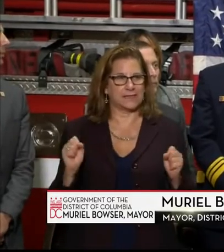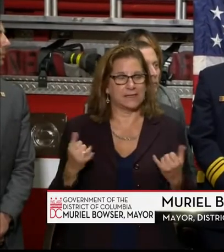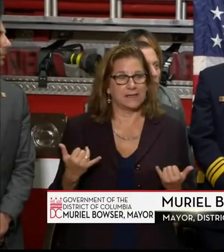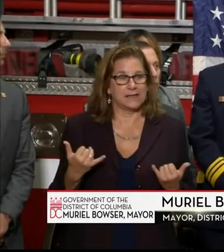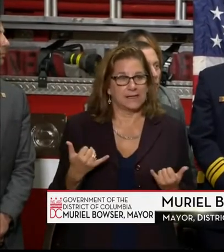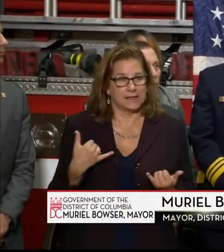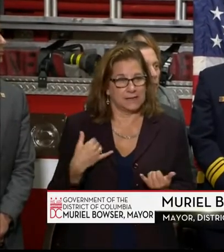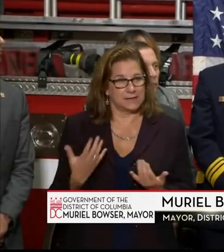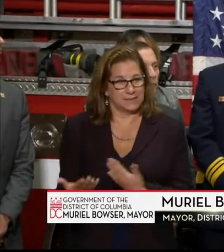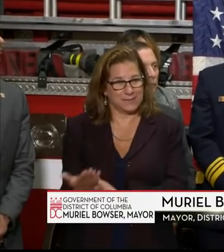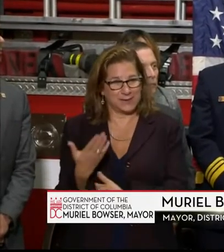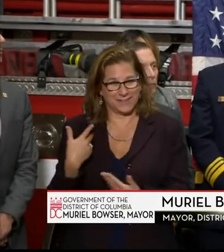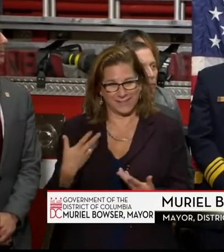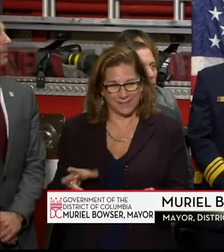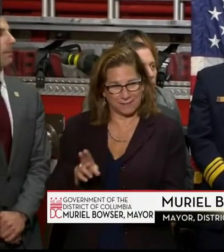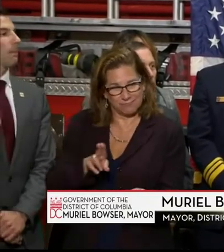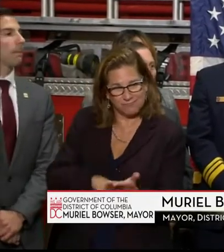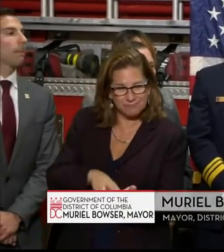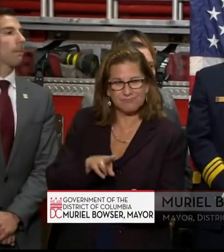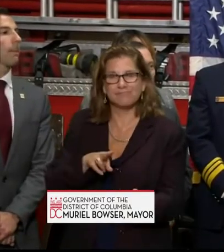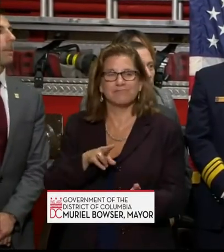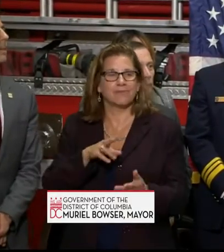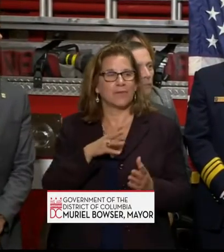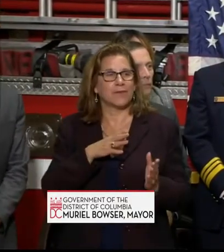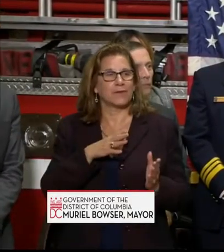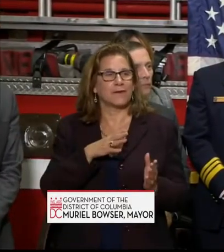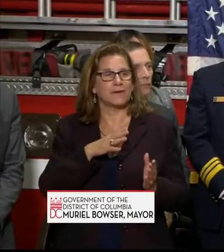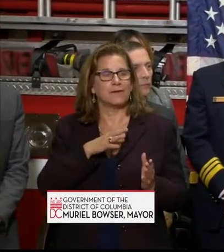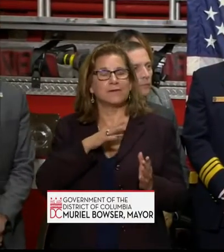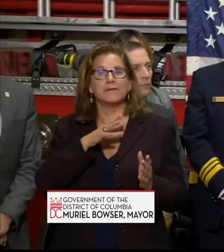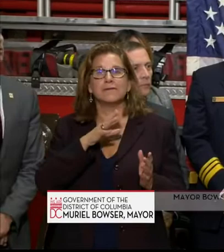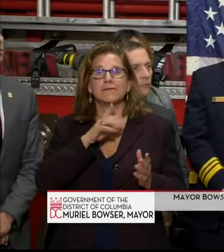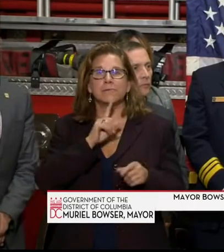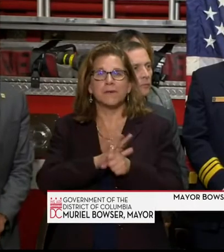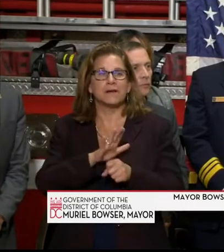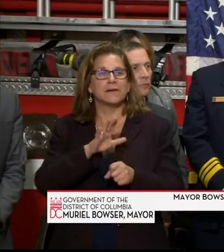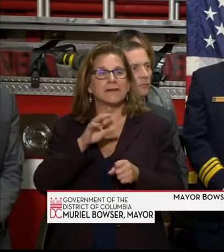ORDER DECLARING A STATE OF EMERGENCY EFFECTIVE IMMEDIATELY.